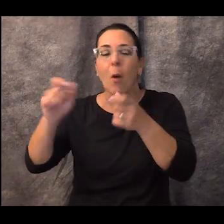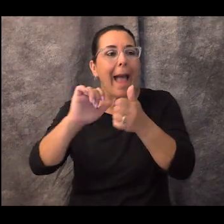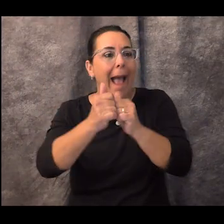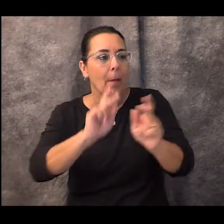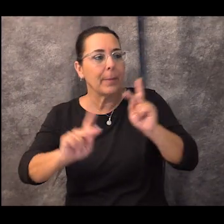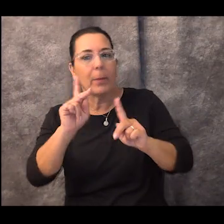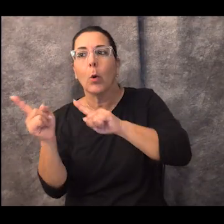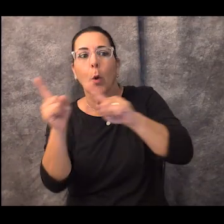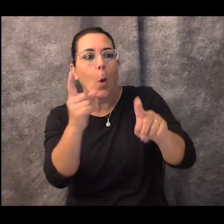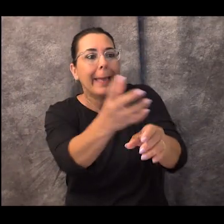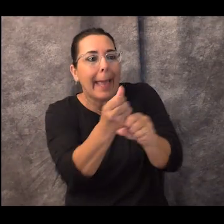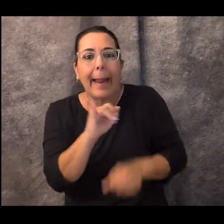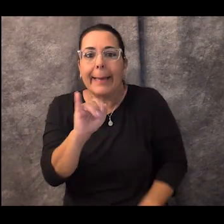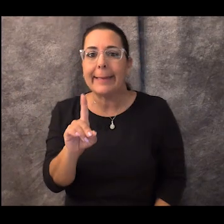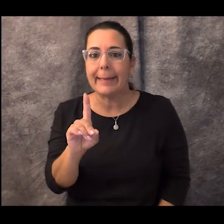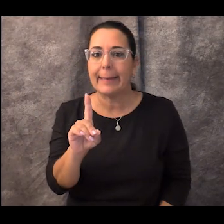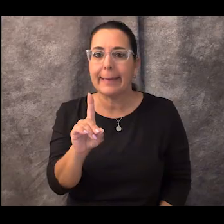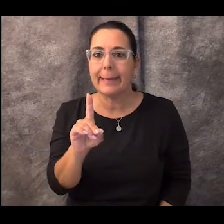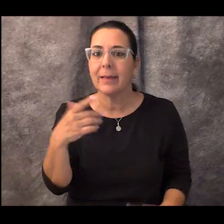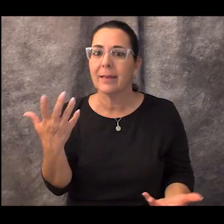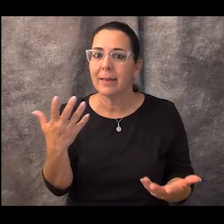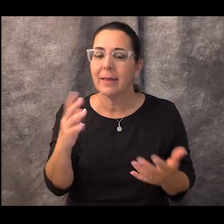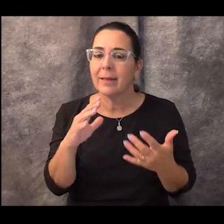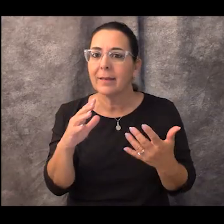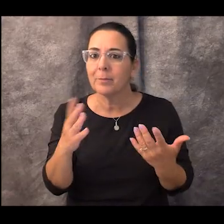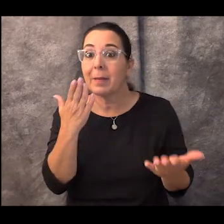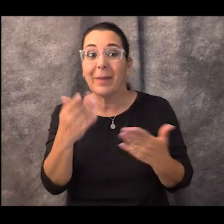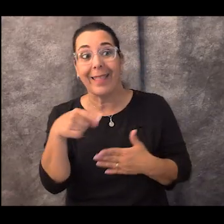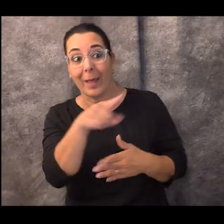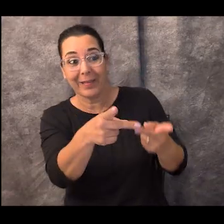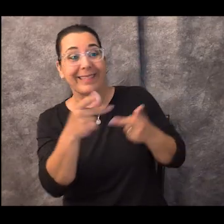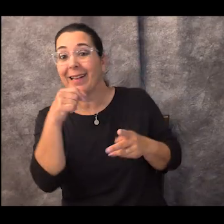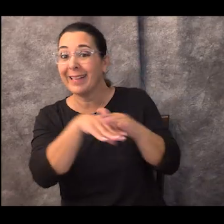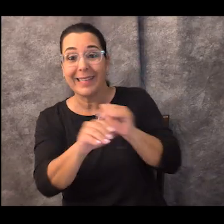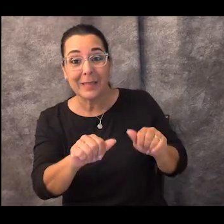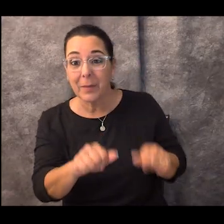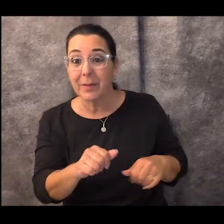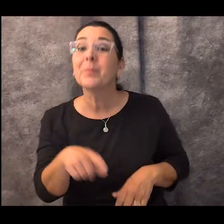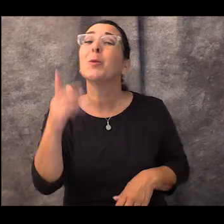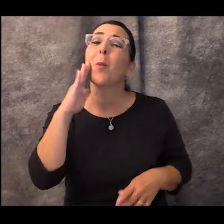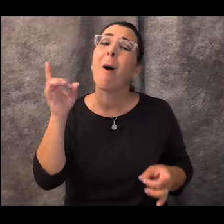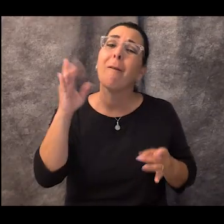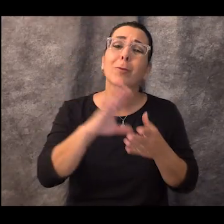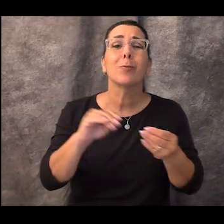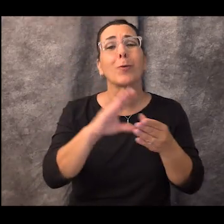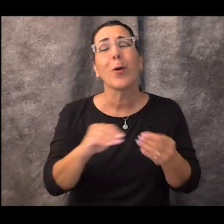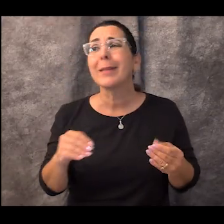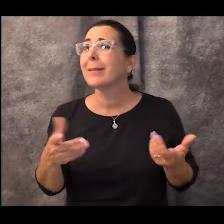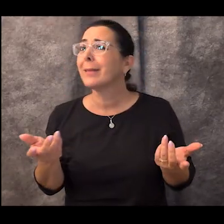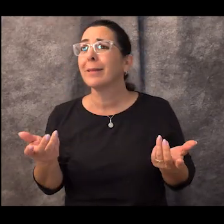you have to go to get that ID, and whether or not they're accessible. I think we've all heard, you know, horror stories about town